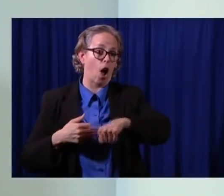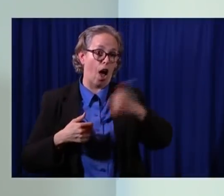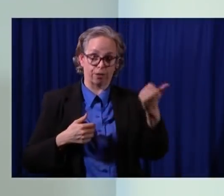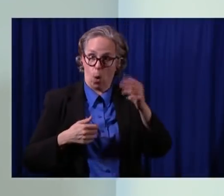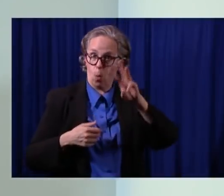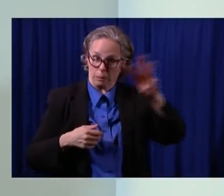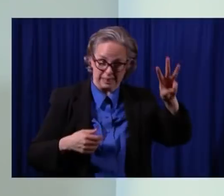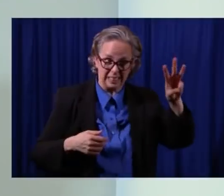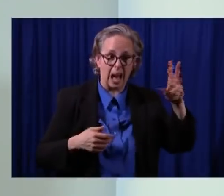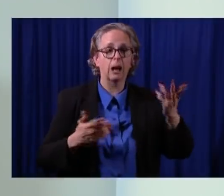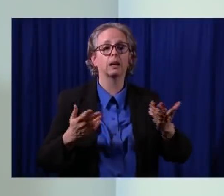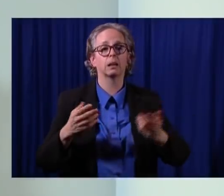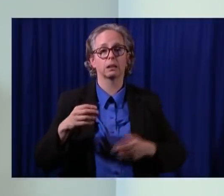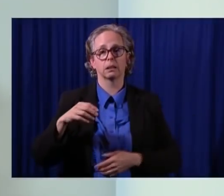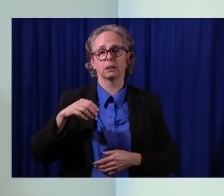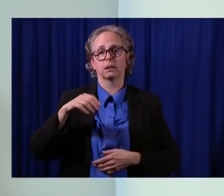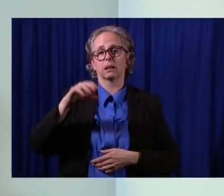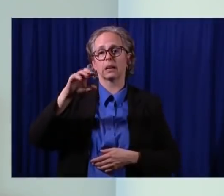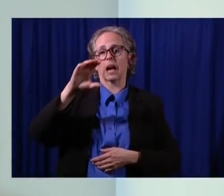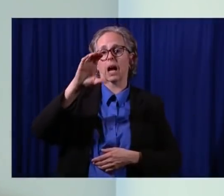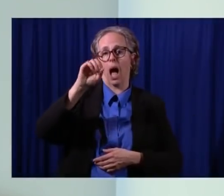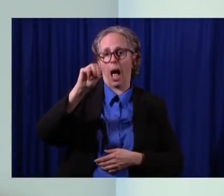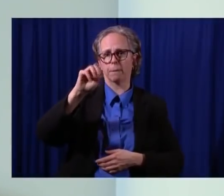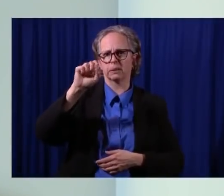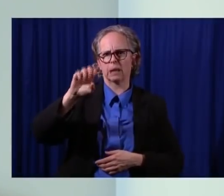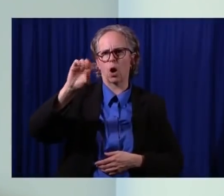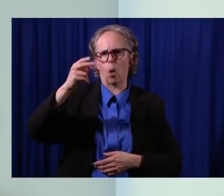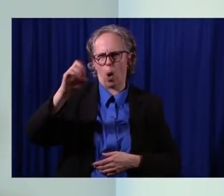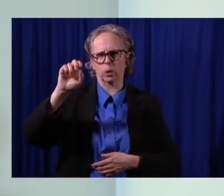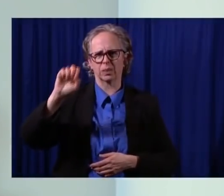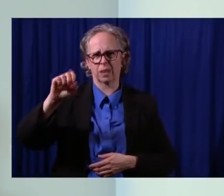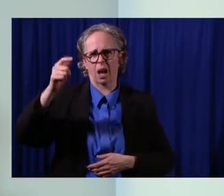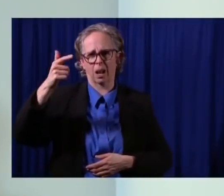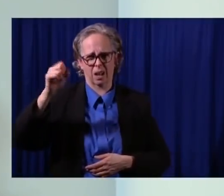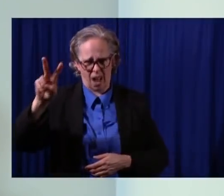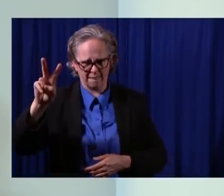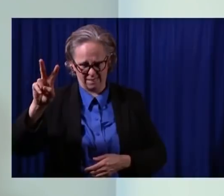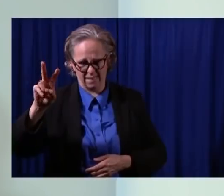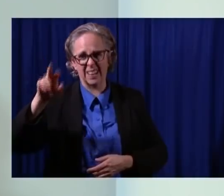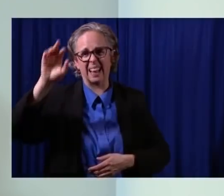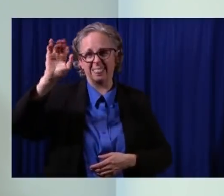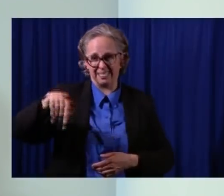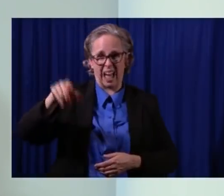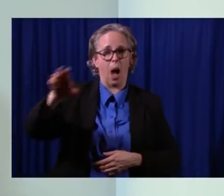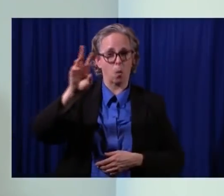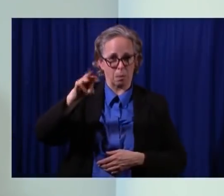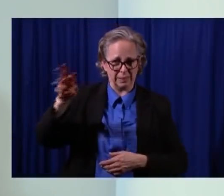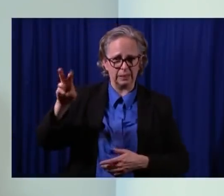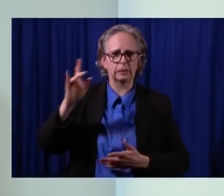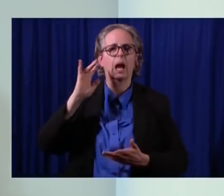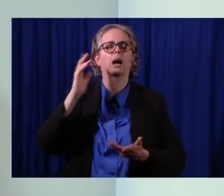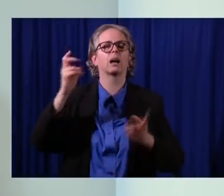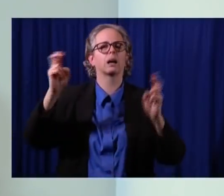CHECK LIST AND THAT WILL TAKE YOU TO A SERIES OF INFORMATION YOU CAN USE TO HELP AVOID SCAMS